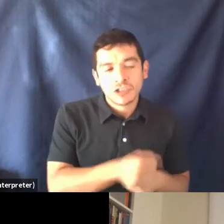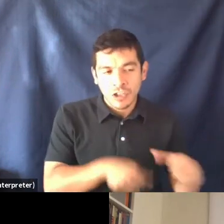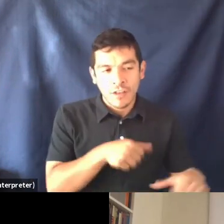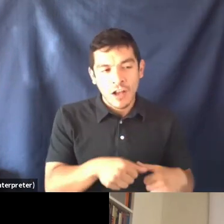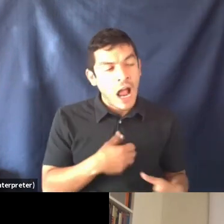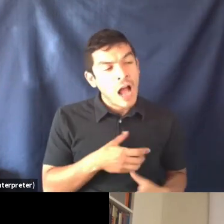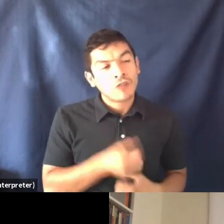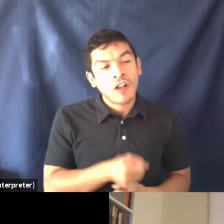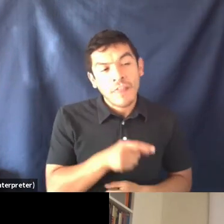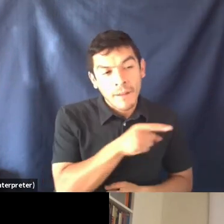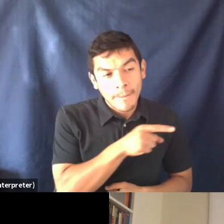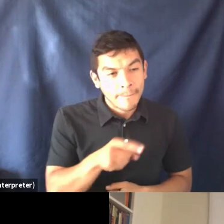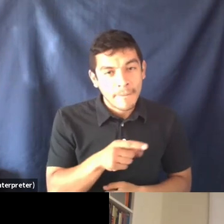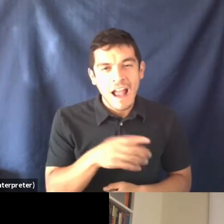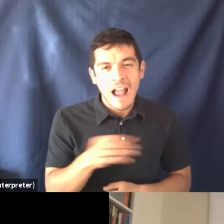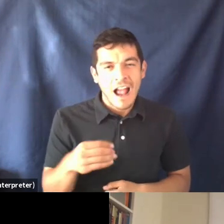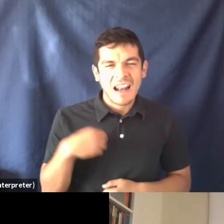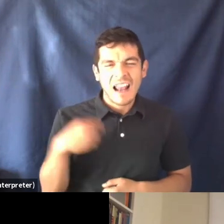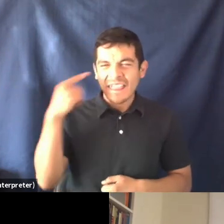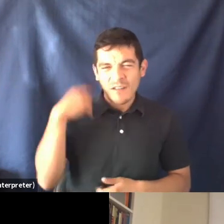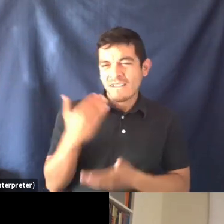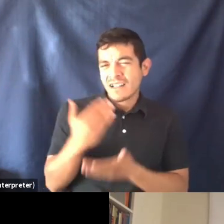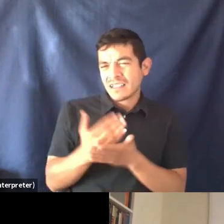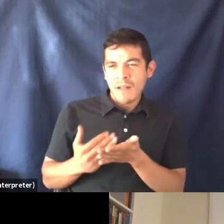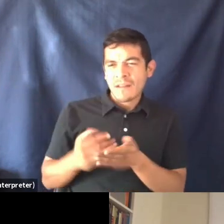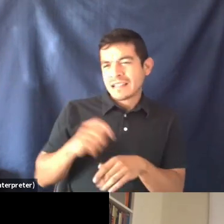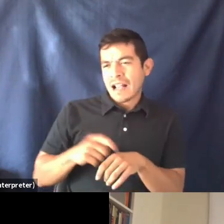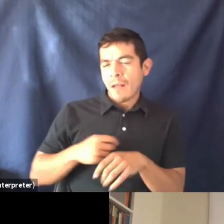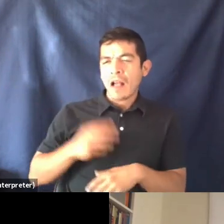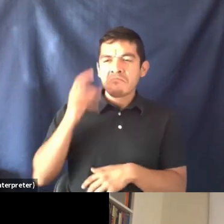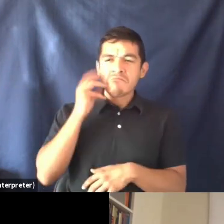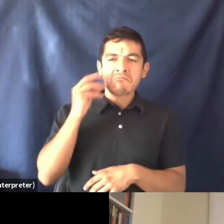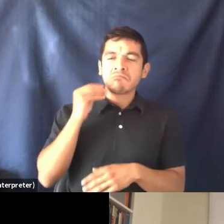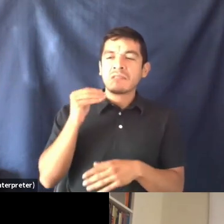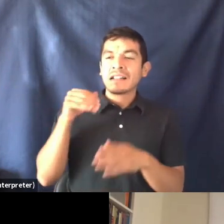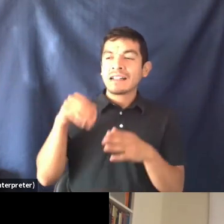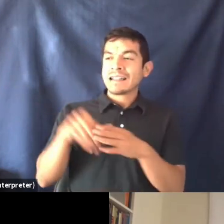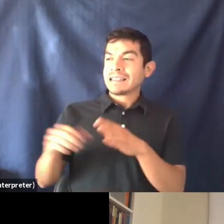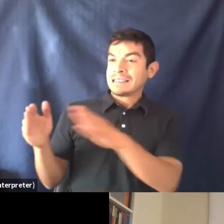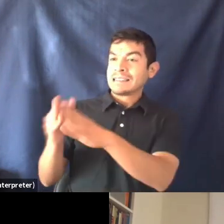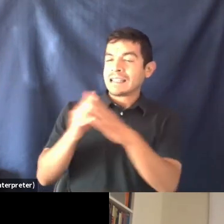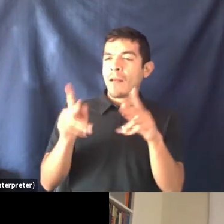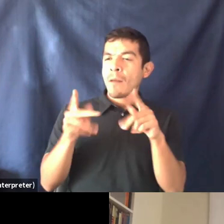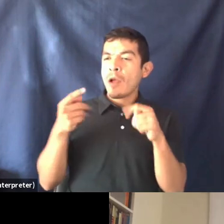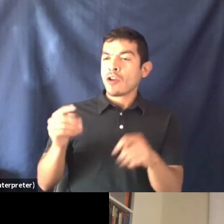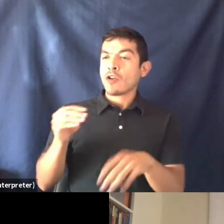And I think there were times when, you know, people in the city would try to warn me about the boys.